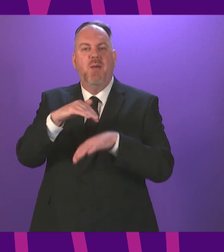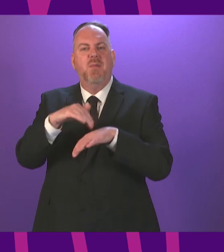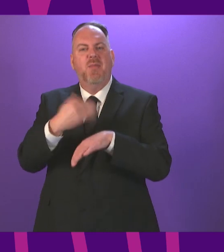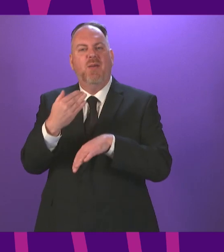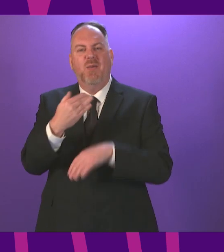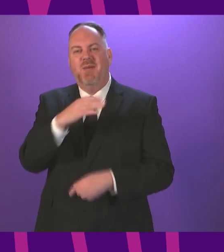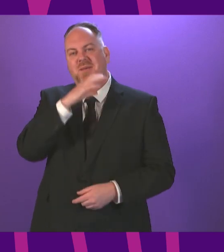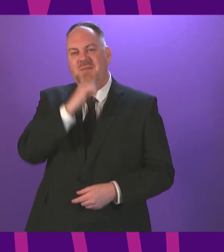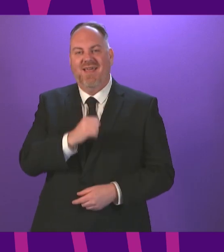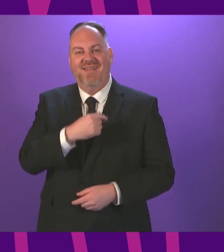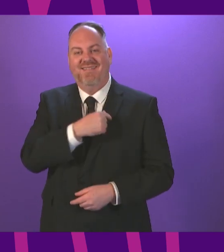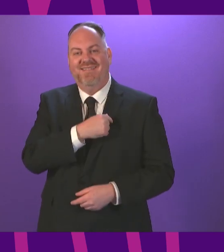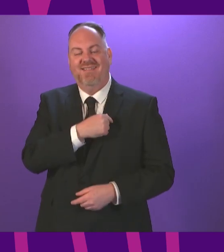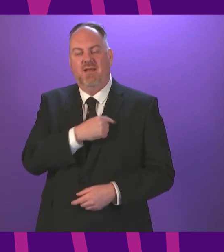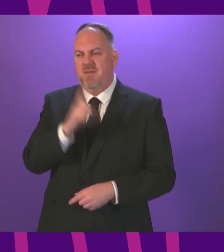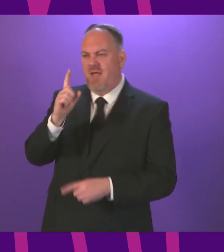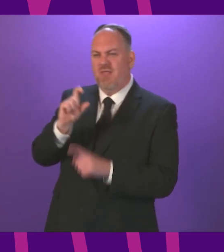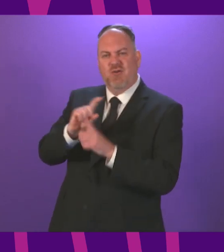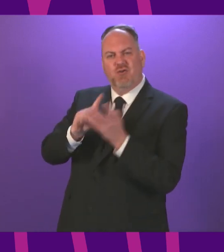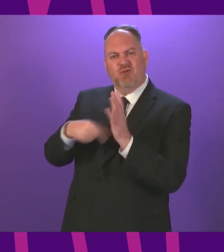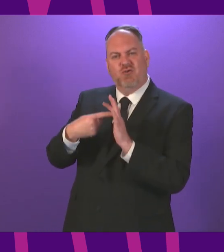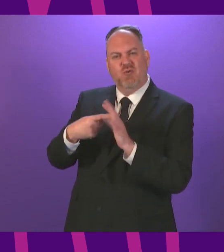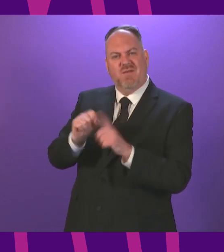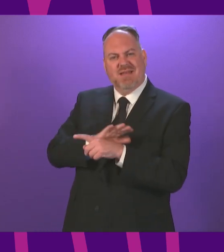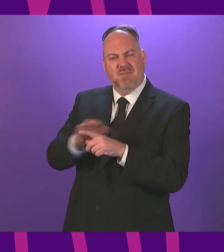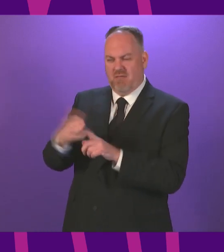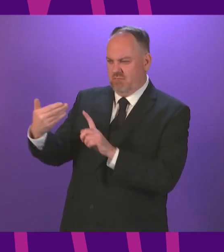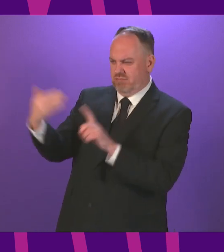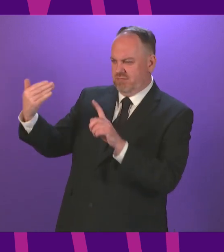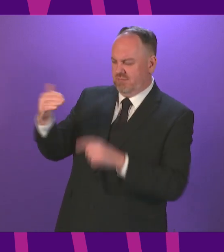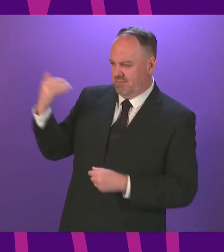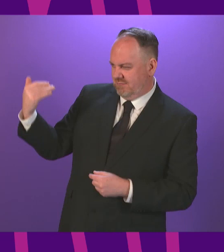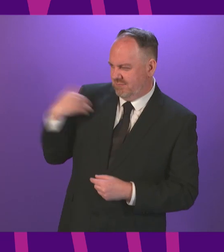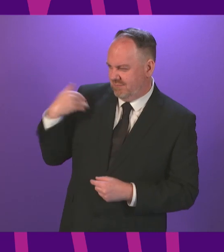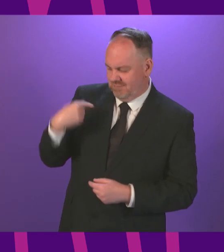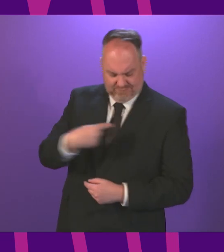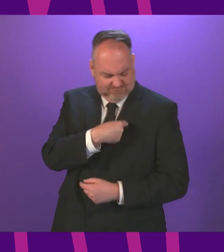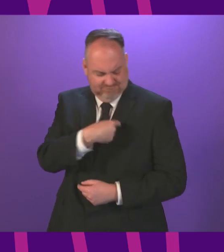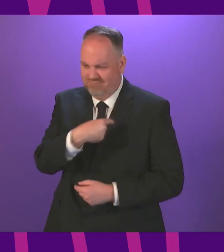The Duke of Edinburgh spotted it at a reception. He bounced up, demanding to know what it was.